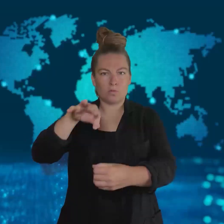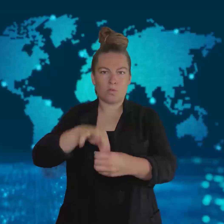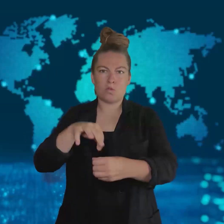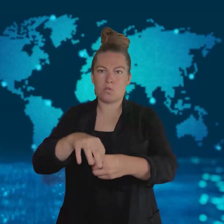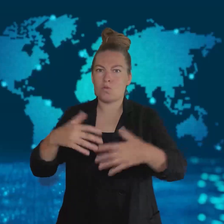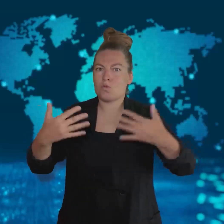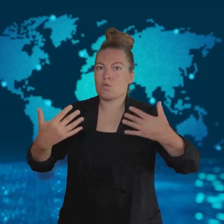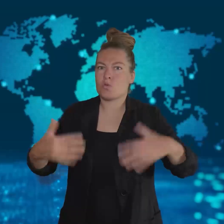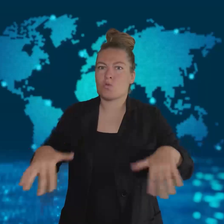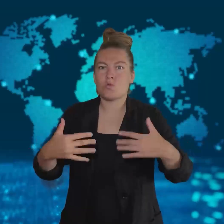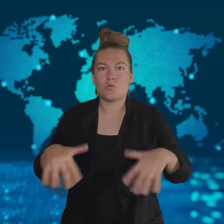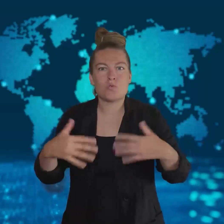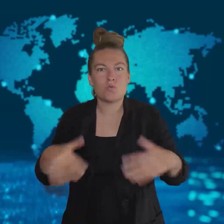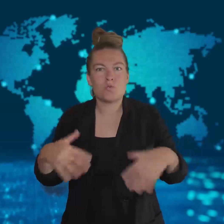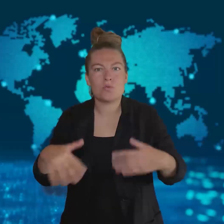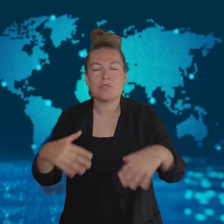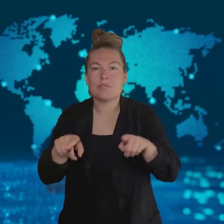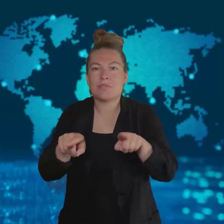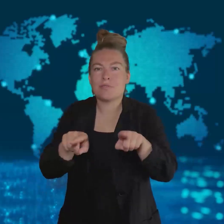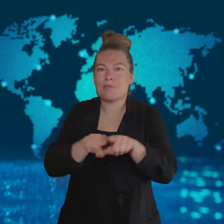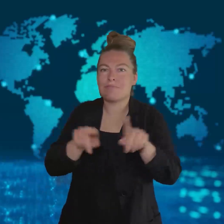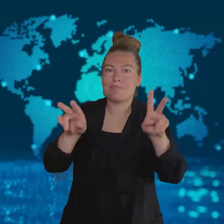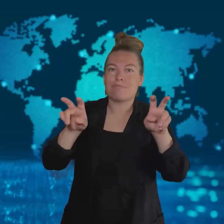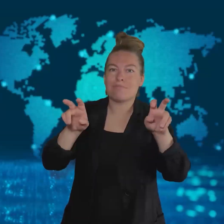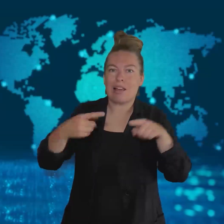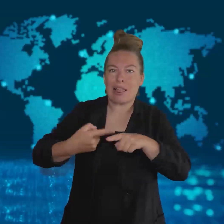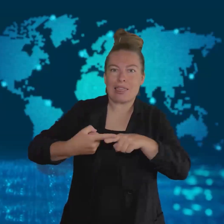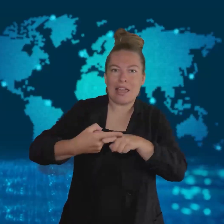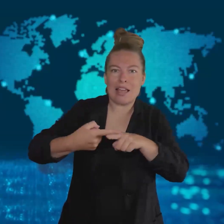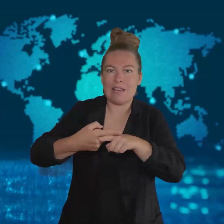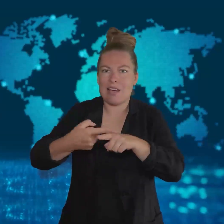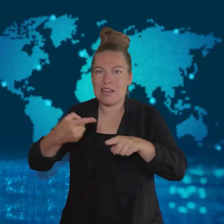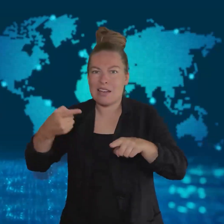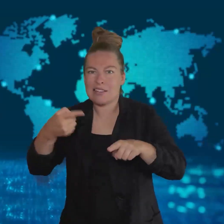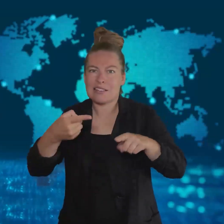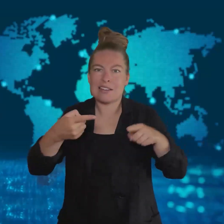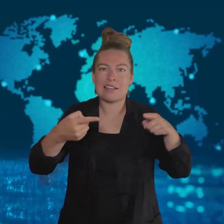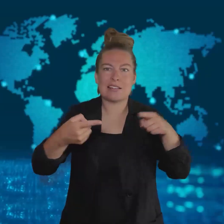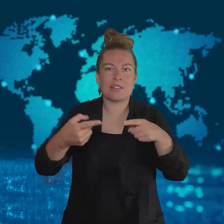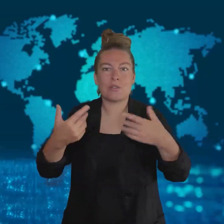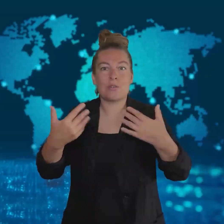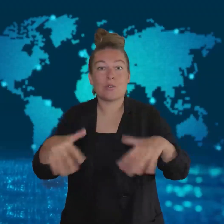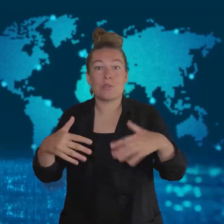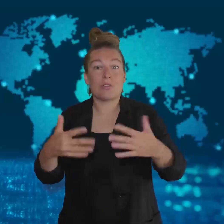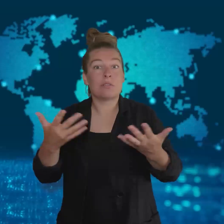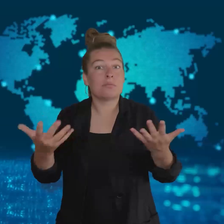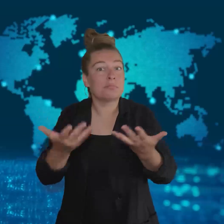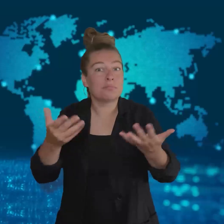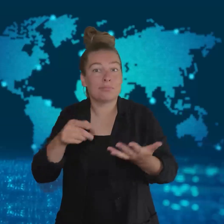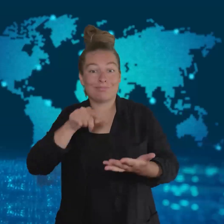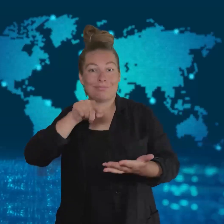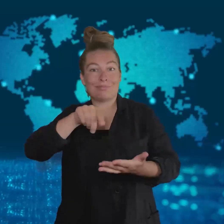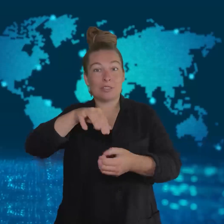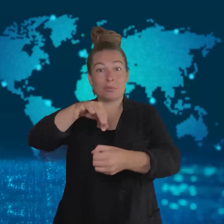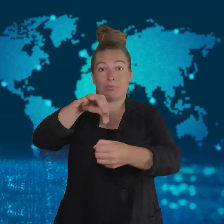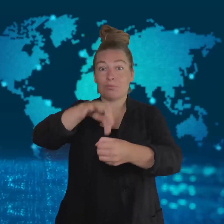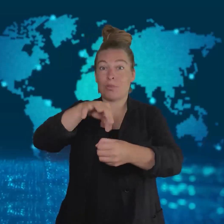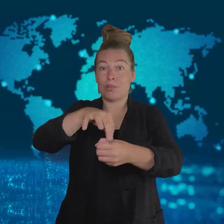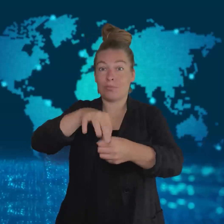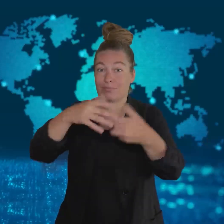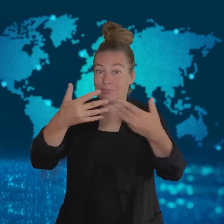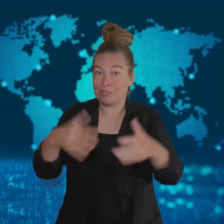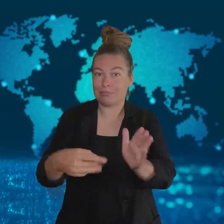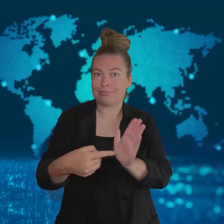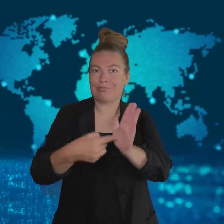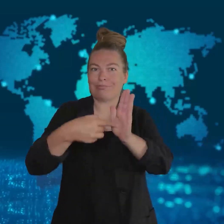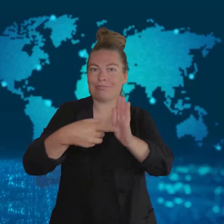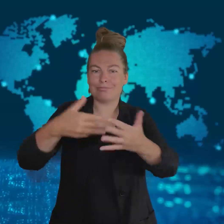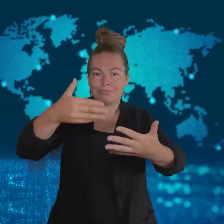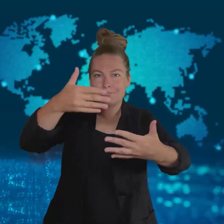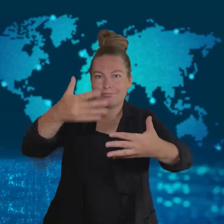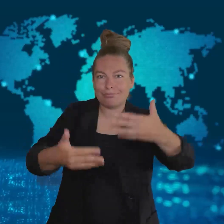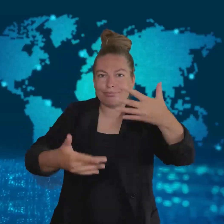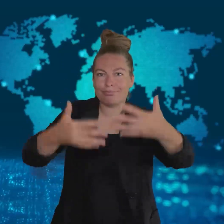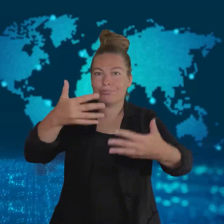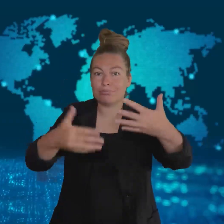The election is being called a "€œknife edge presidential vote."